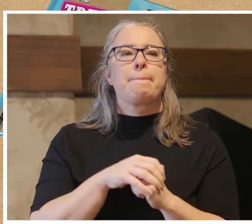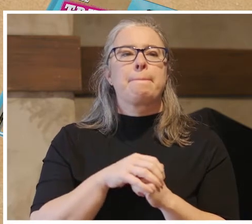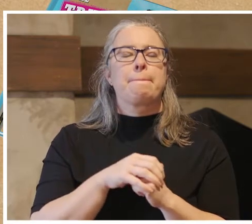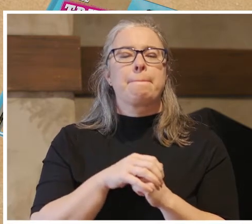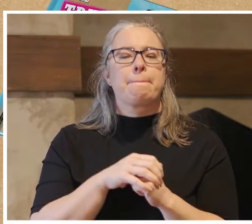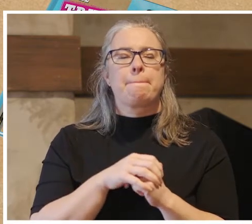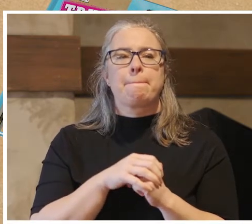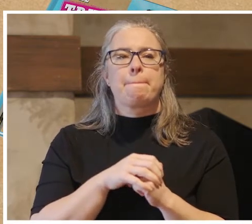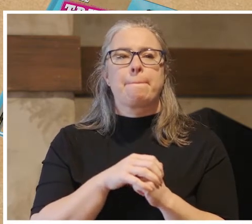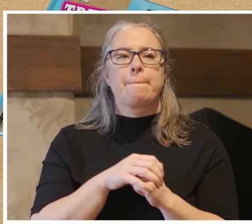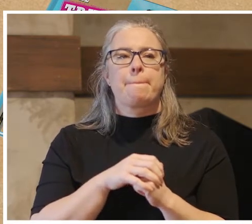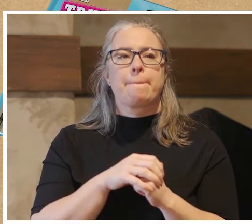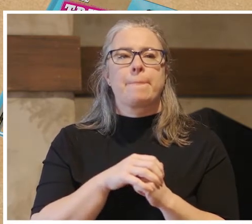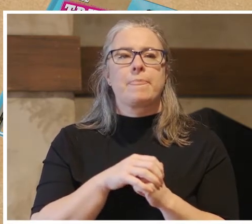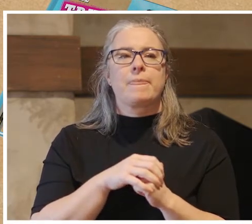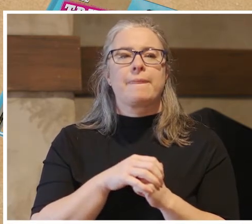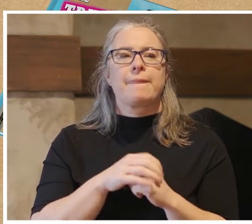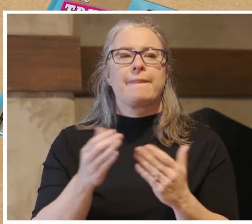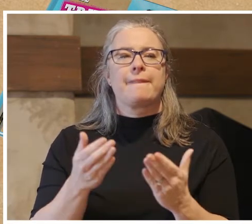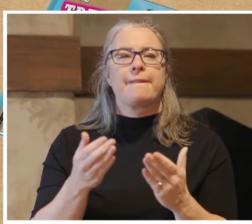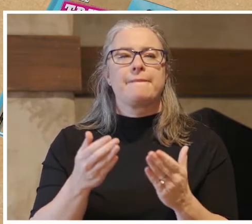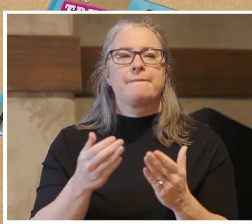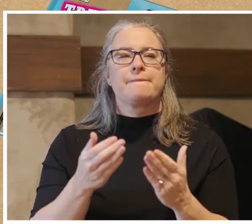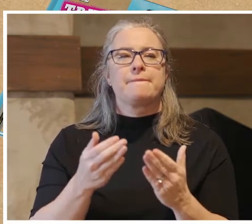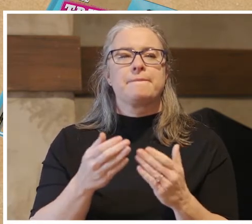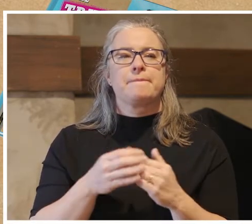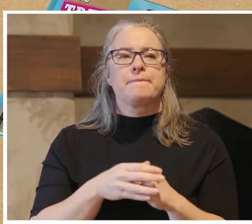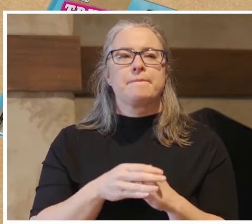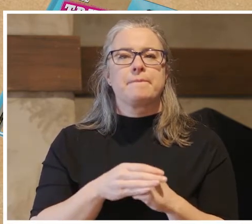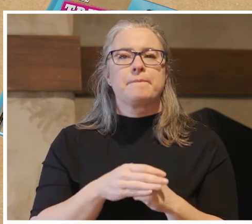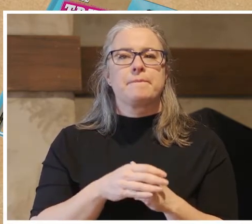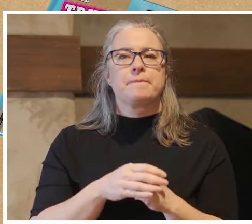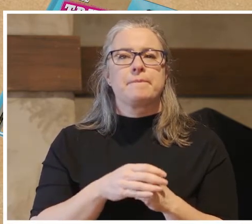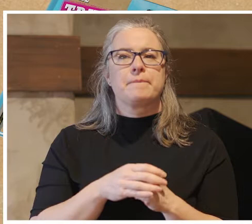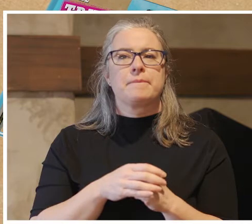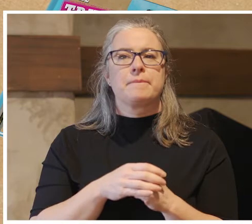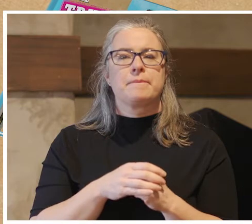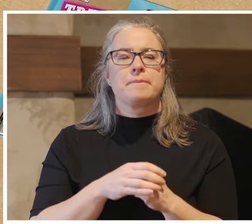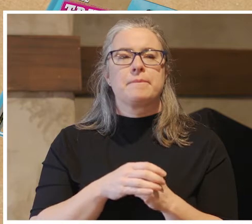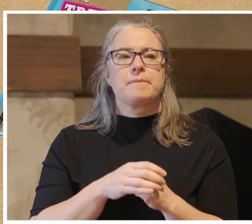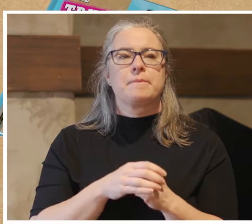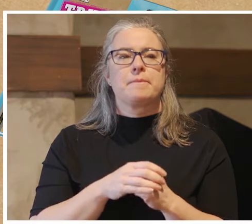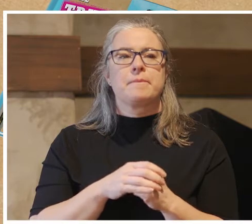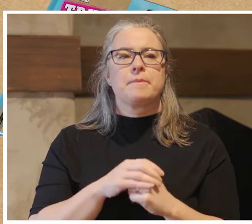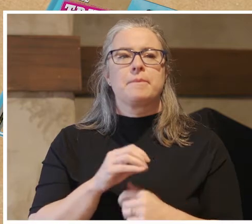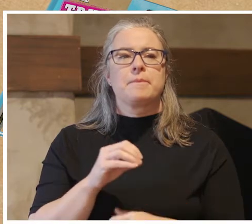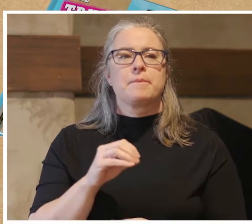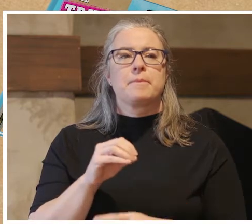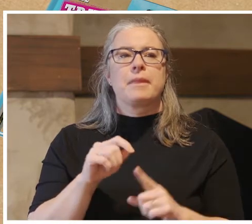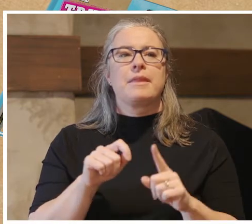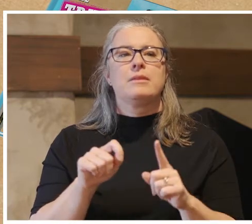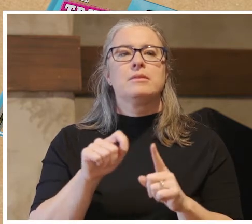So definitely want... Here he's got some joints, a little round here.